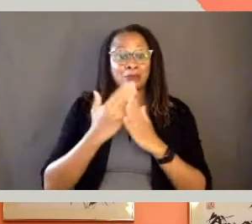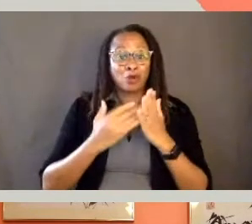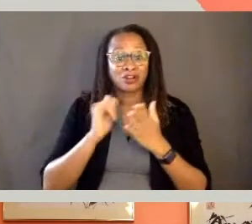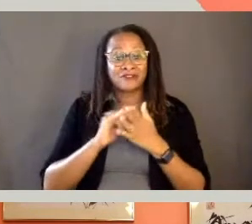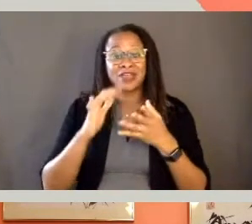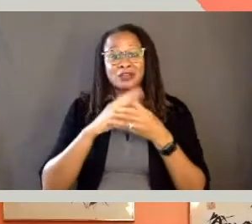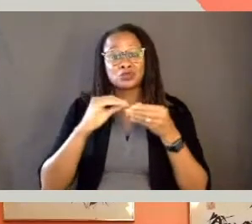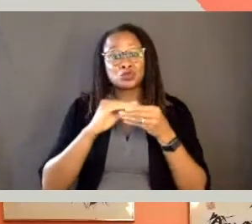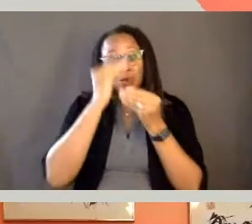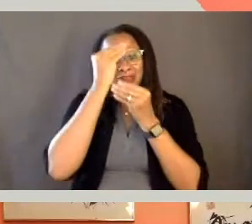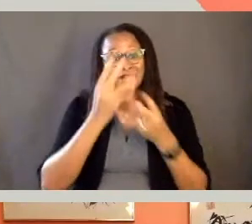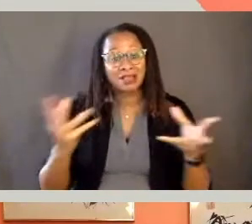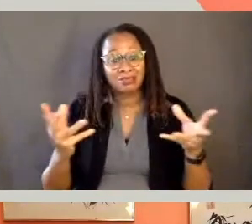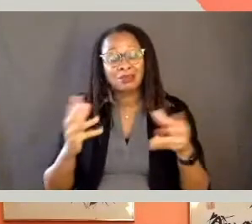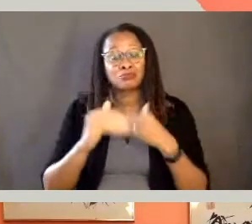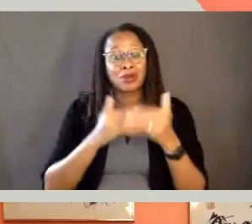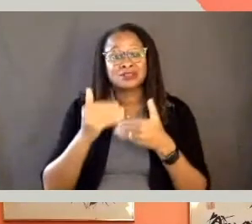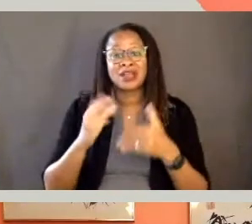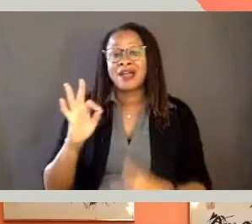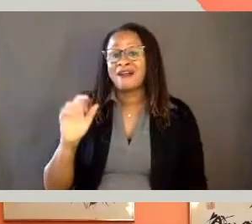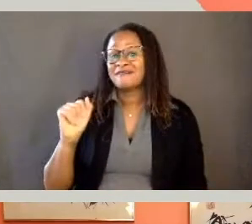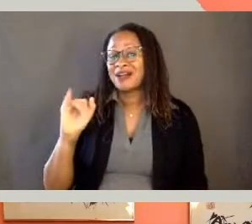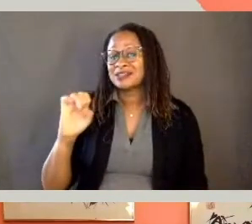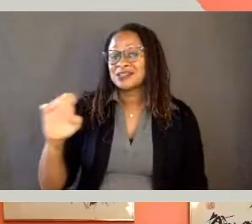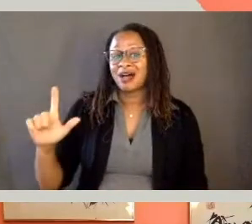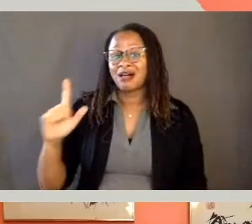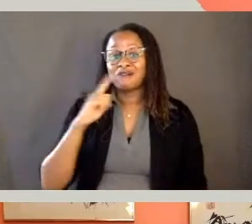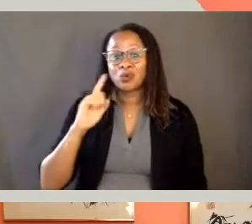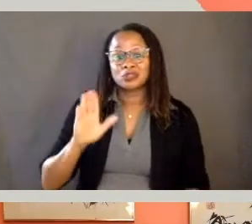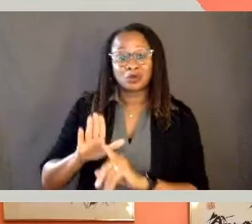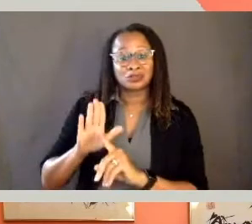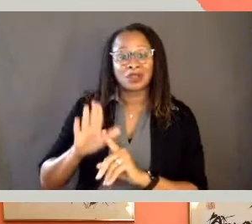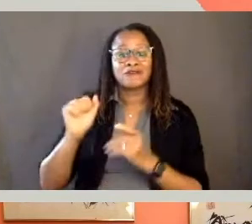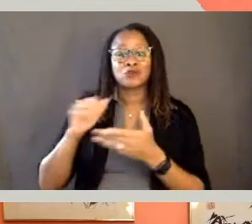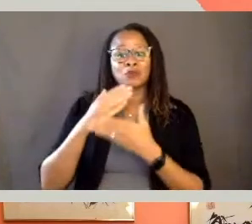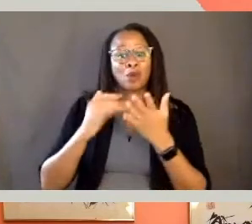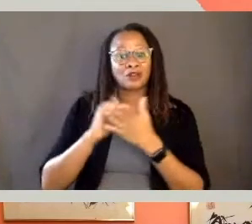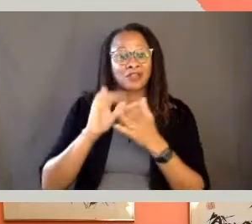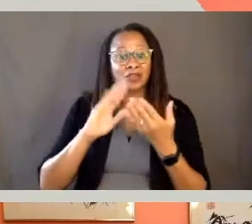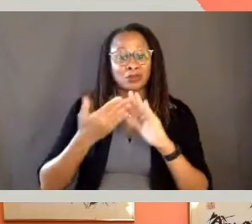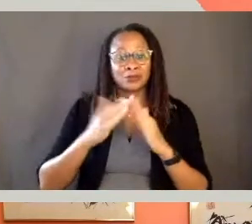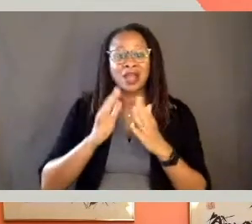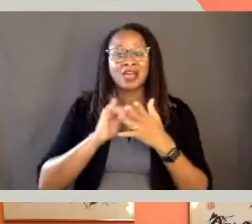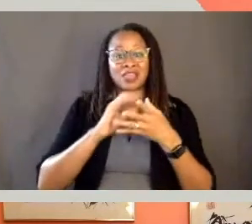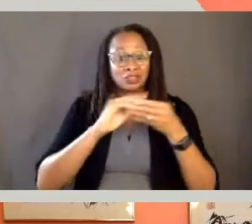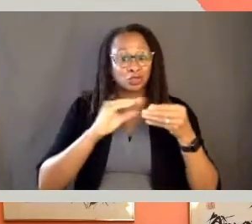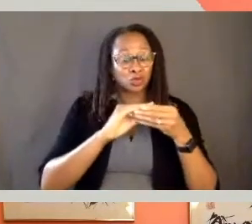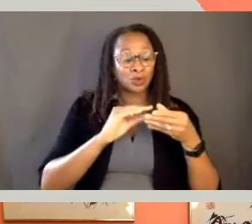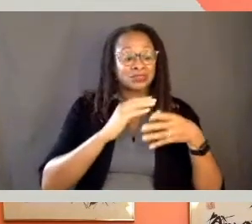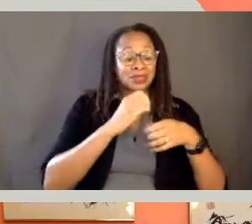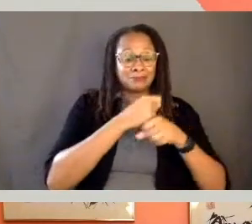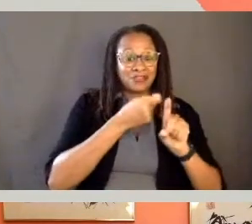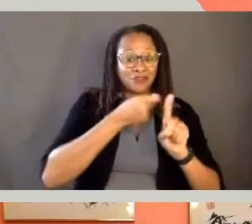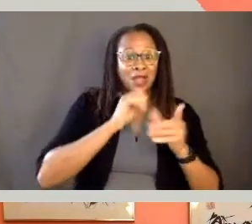Faisal for you, you are a part of the community that the story was being made from but your director was not,